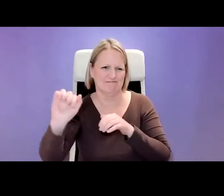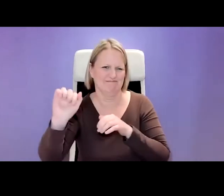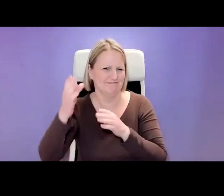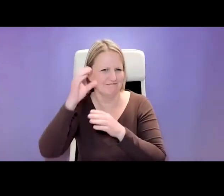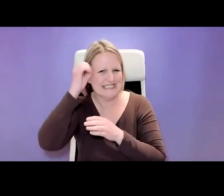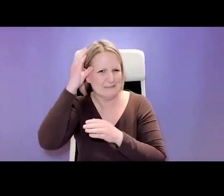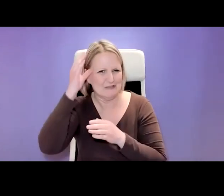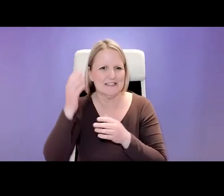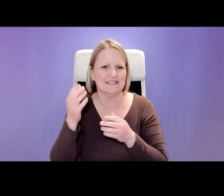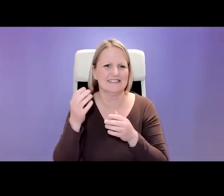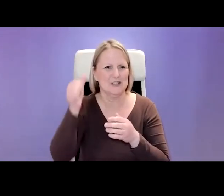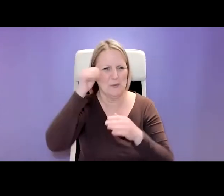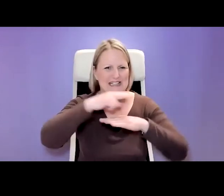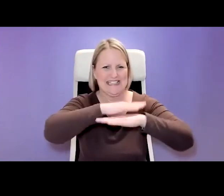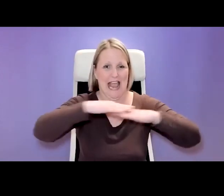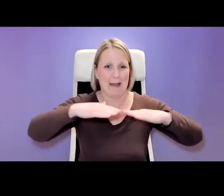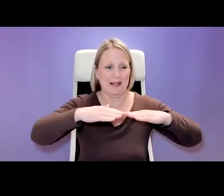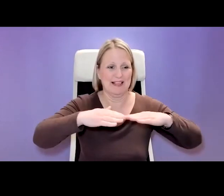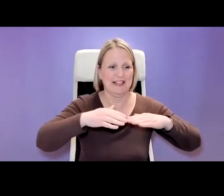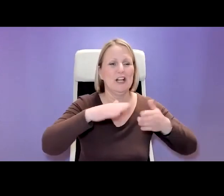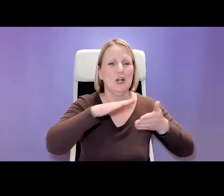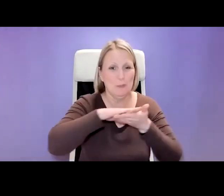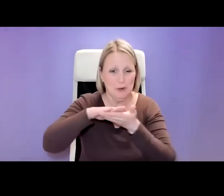sort of jumping onto the communion table.